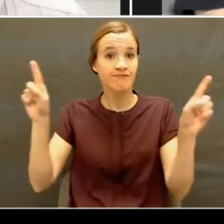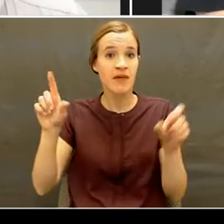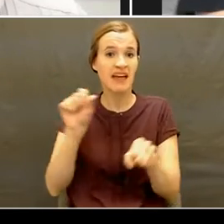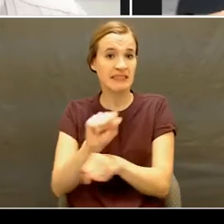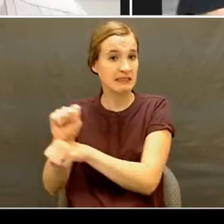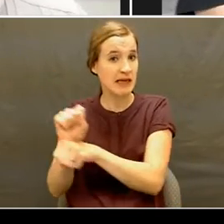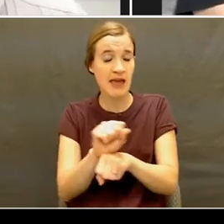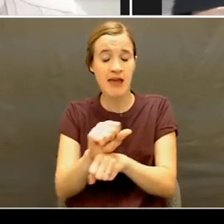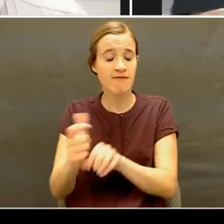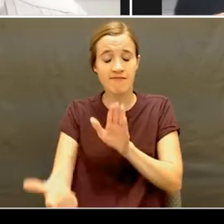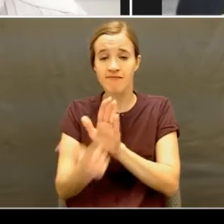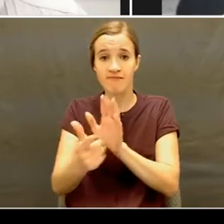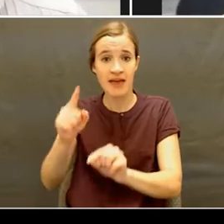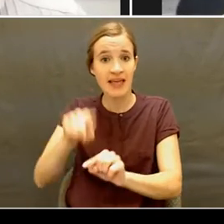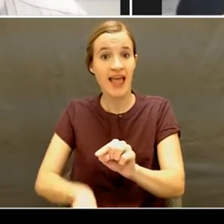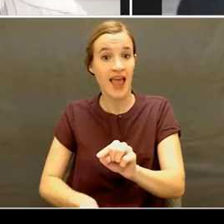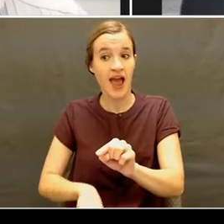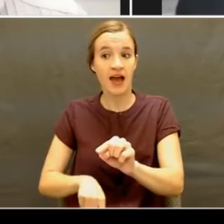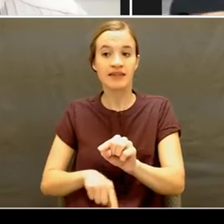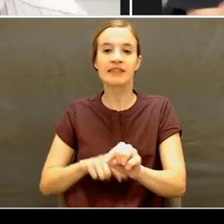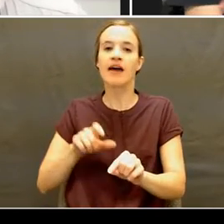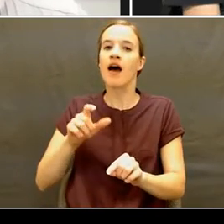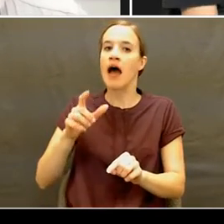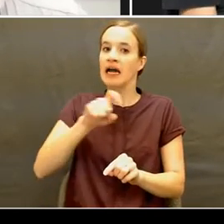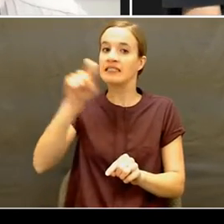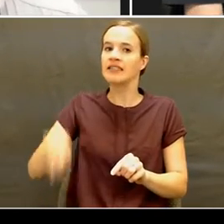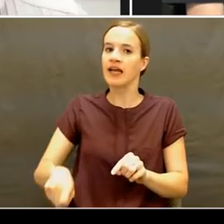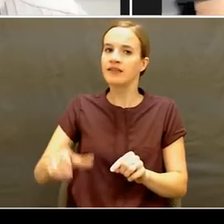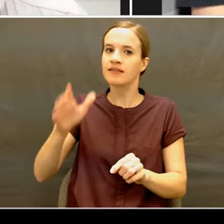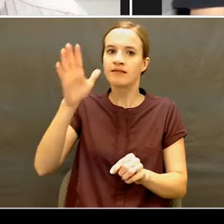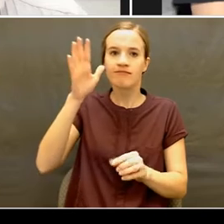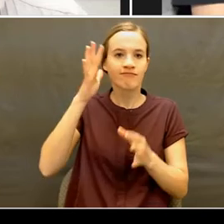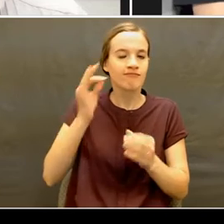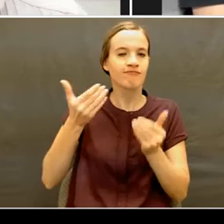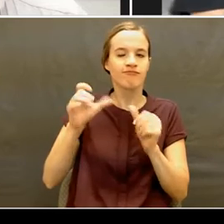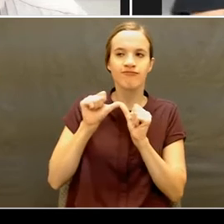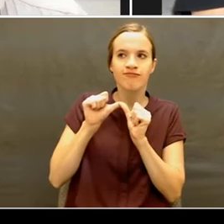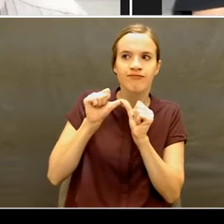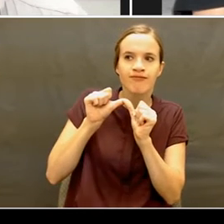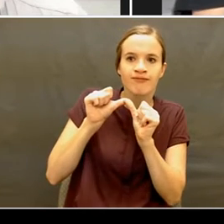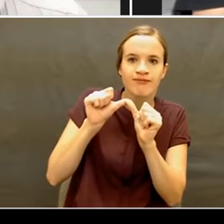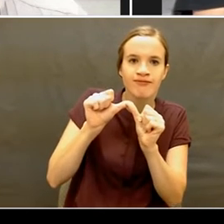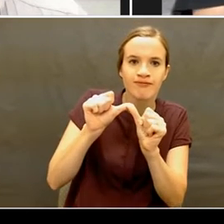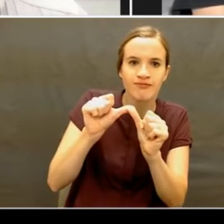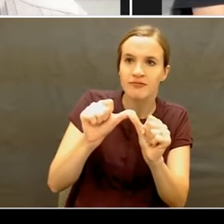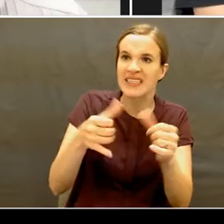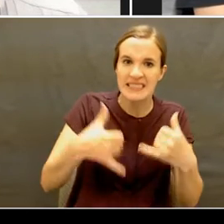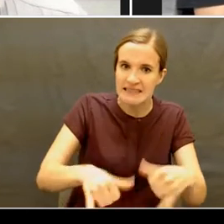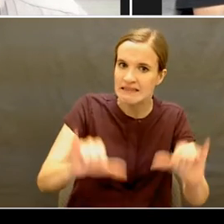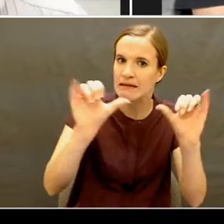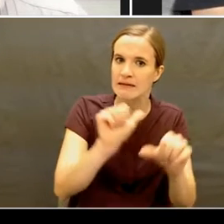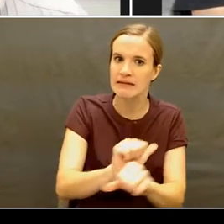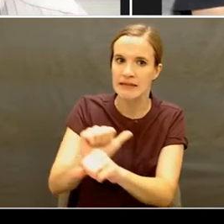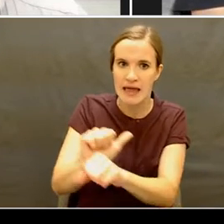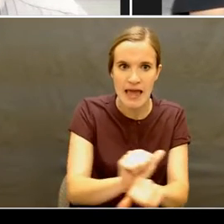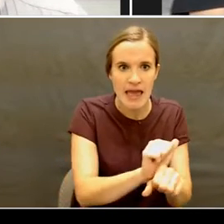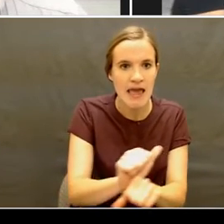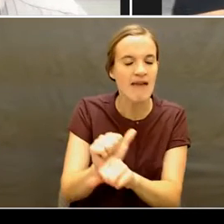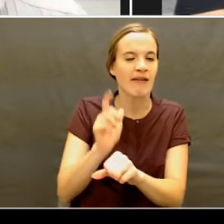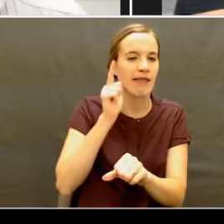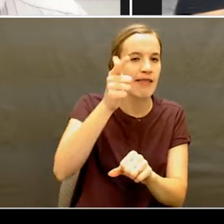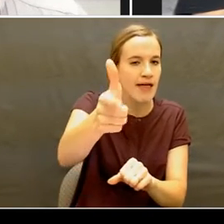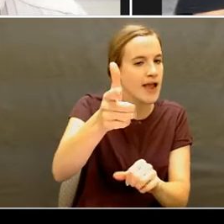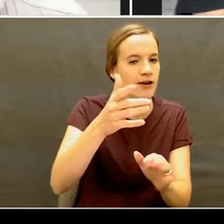years after before. [chuckles] So, there were groups all around of slaves that still came